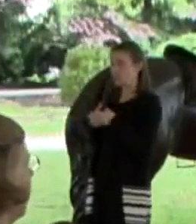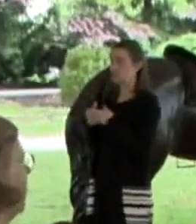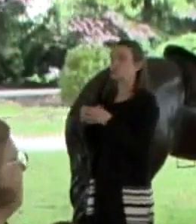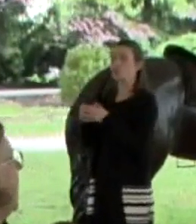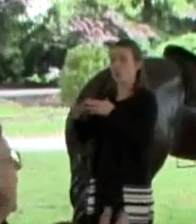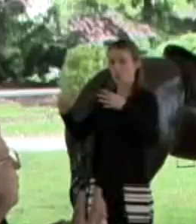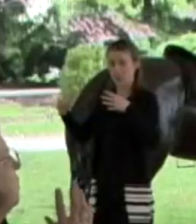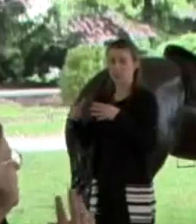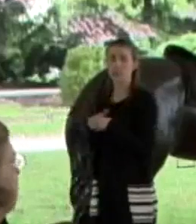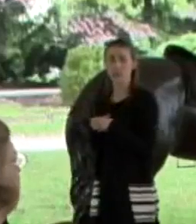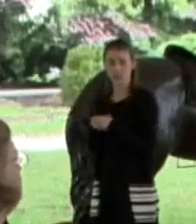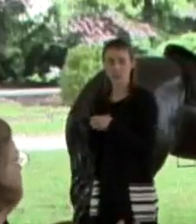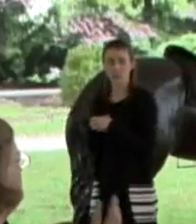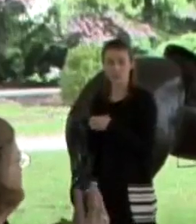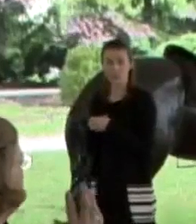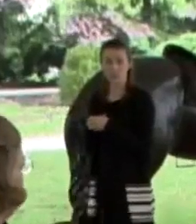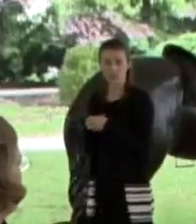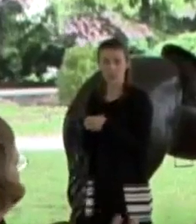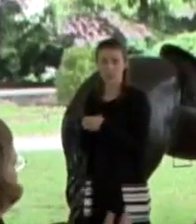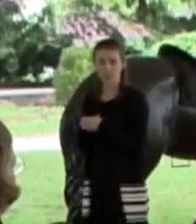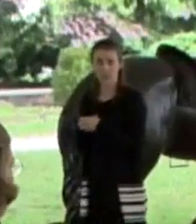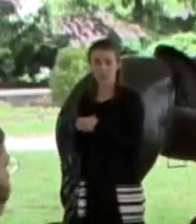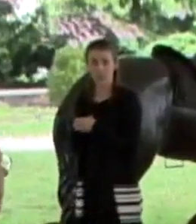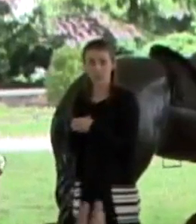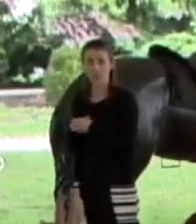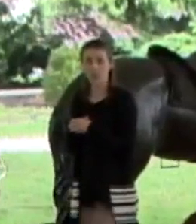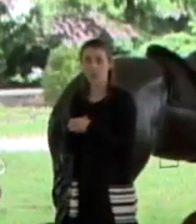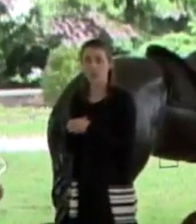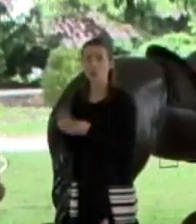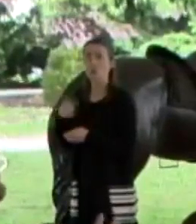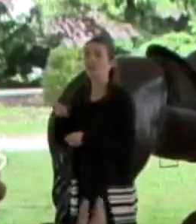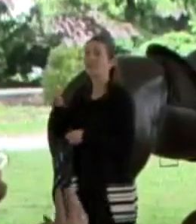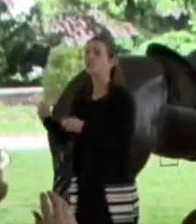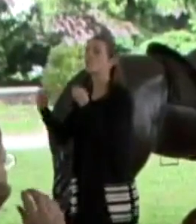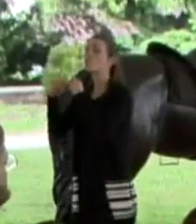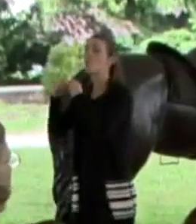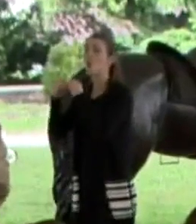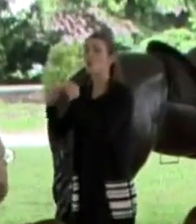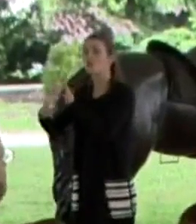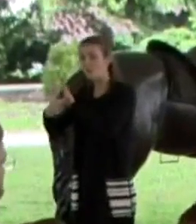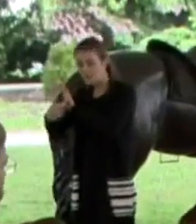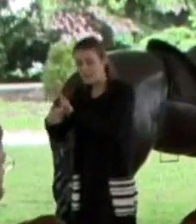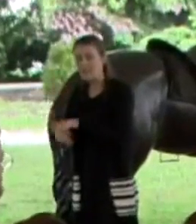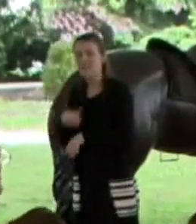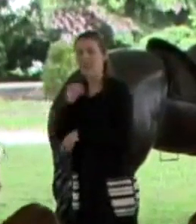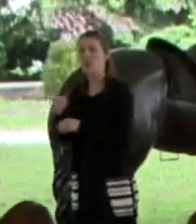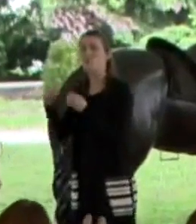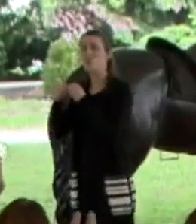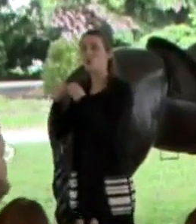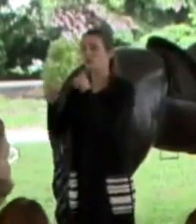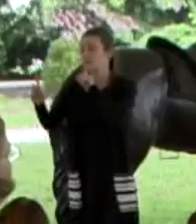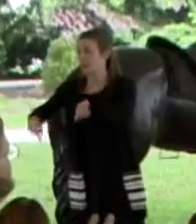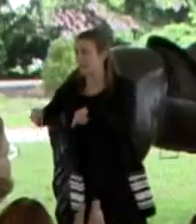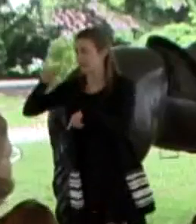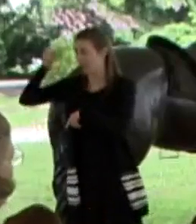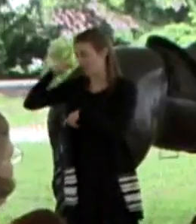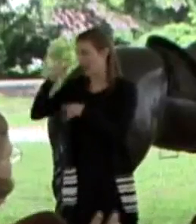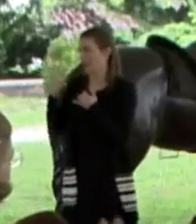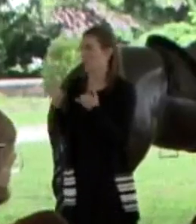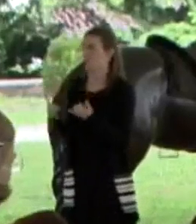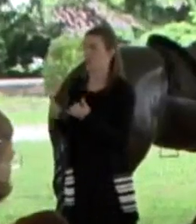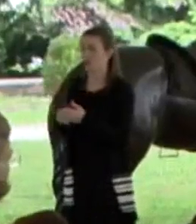MEMBERS.